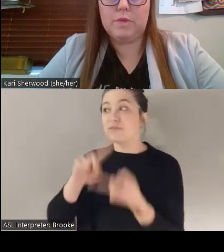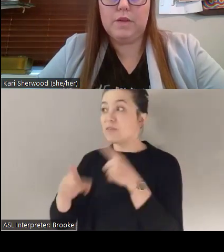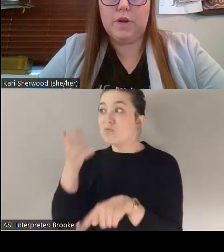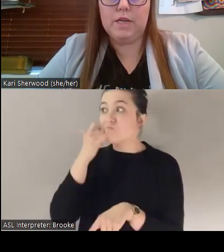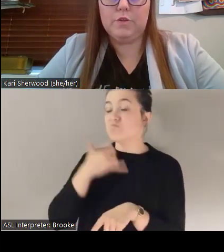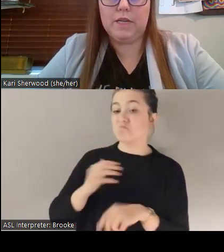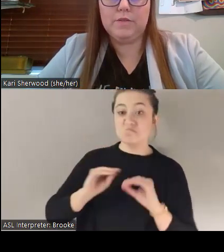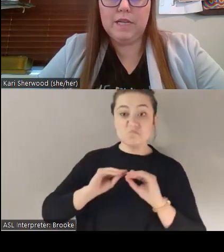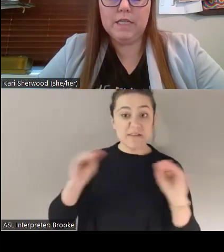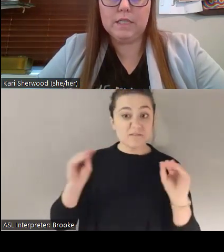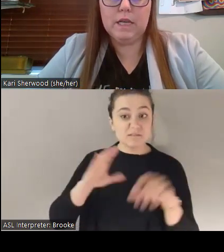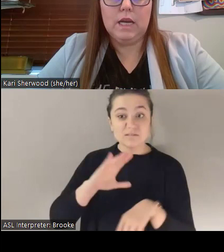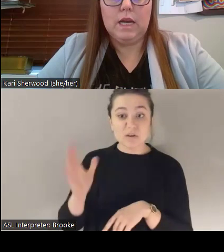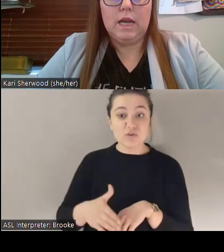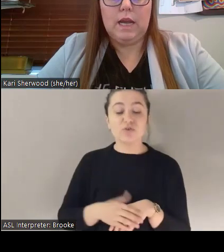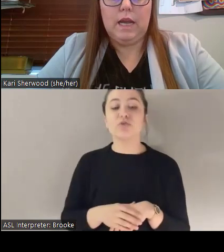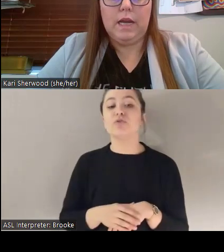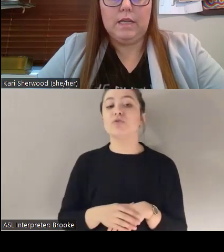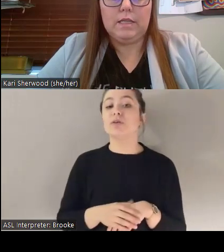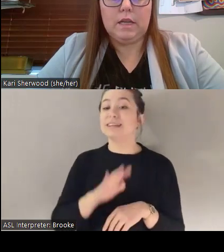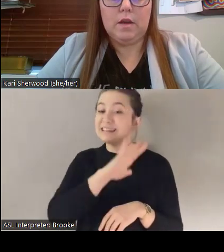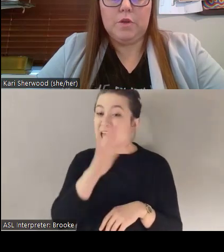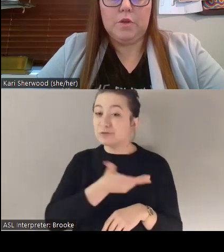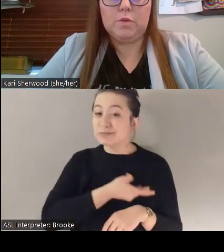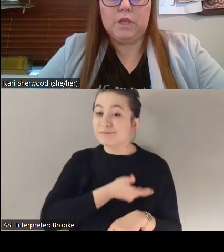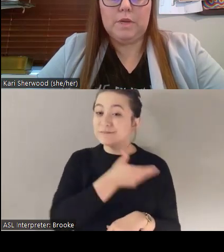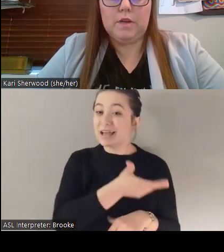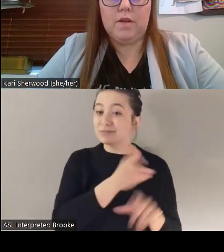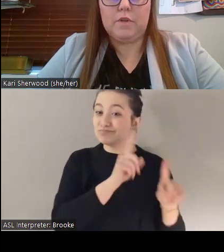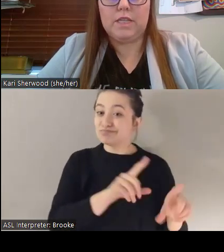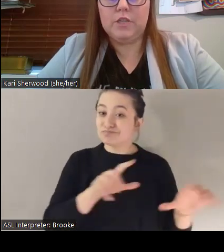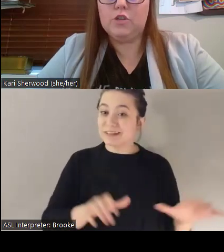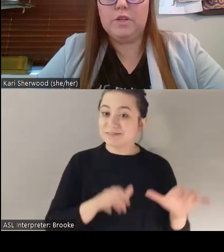be invited to activities. And those with limited conversation